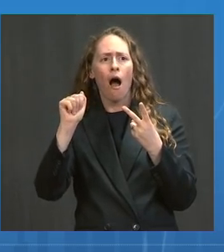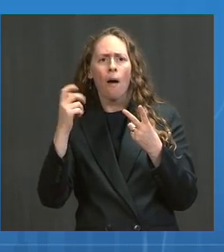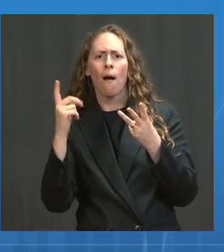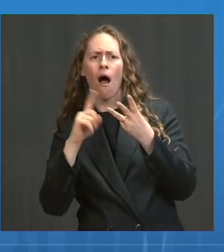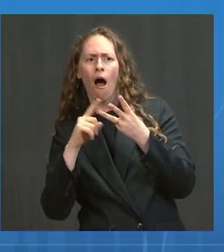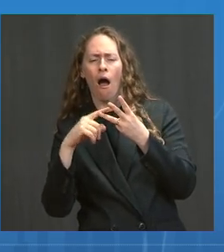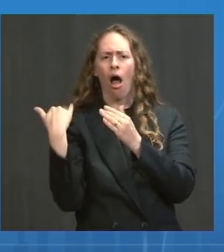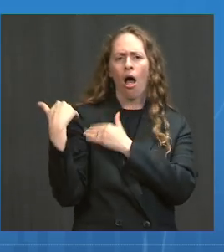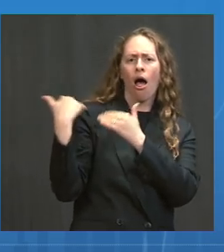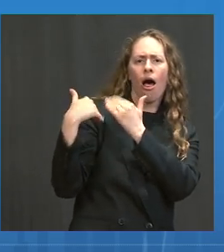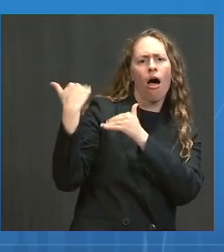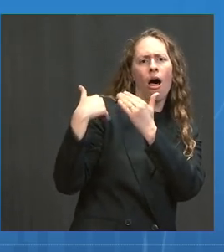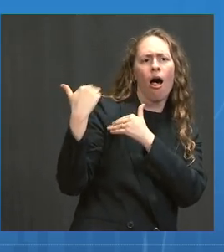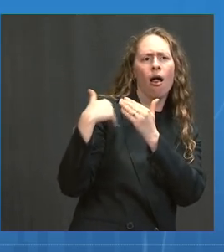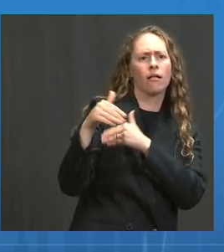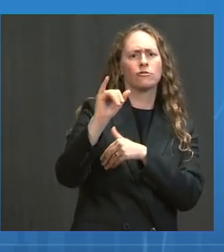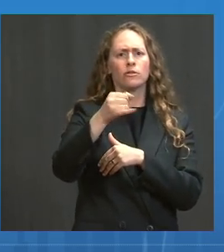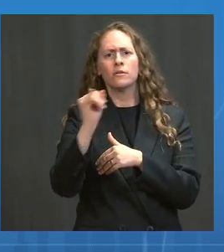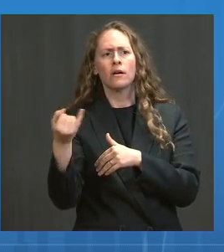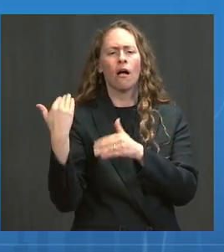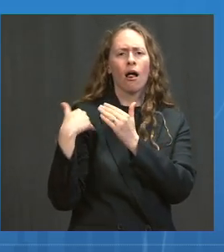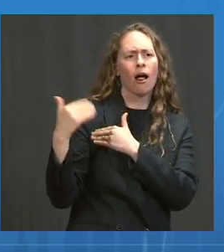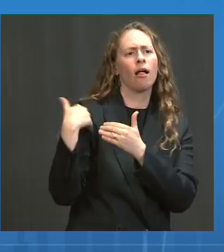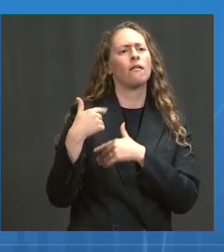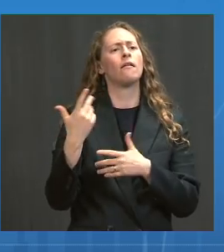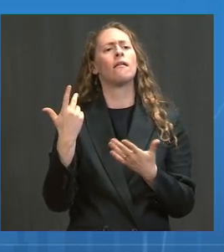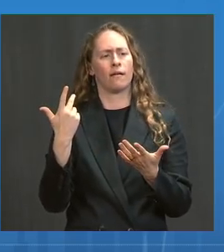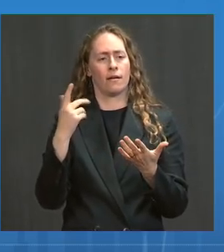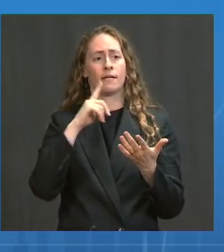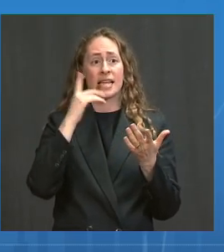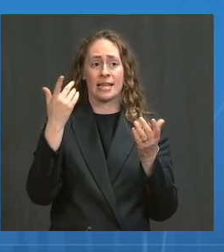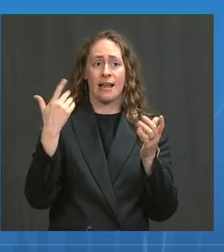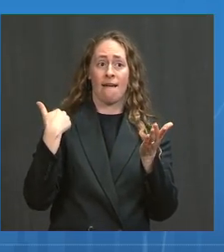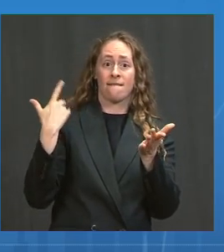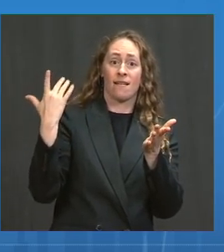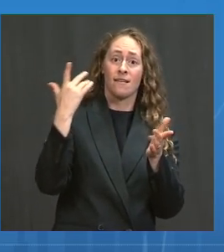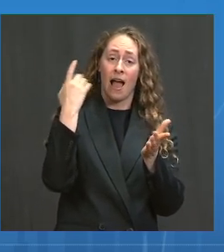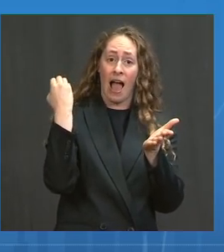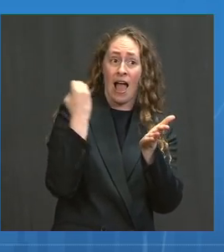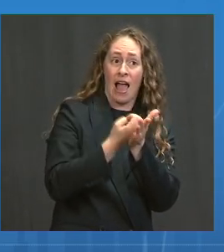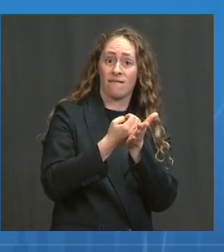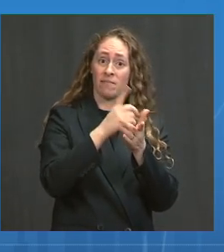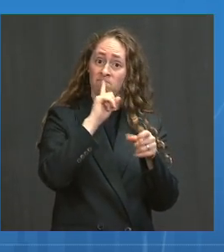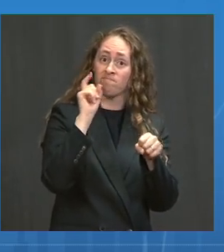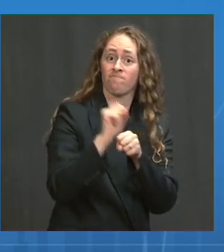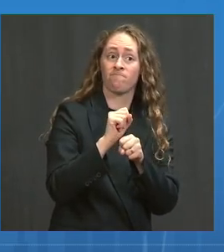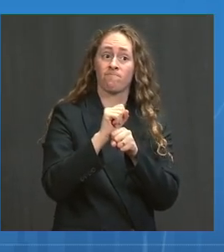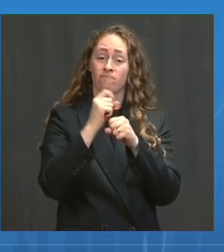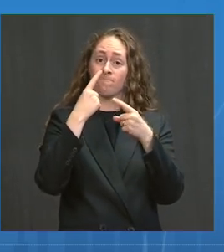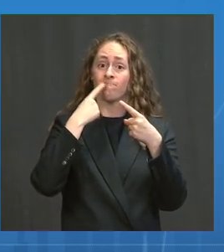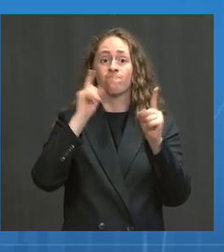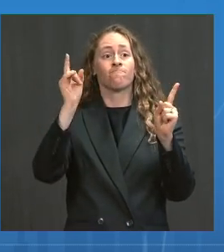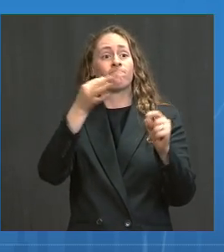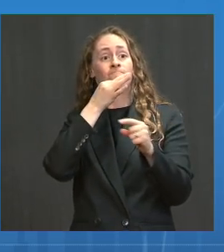There's indirect evidence for effectiveness of J&J against the SARS-CoV-2 Delta variant.